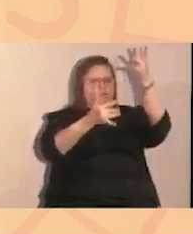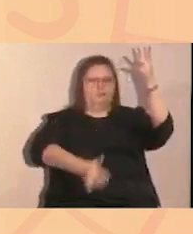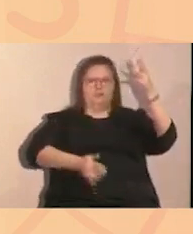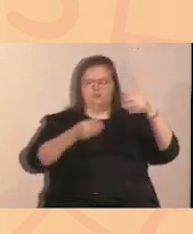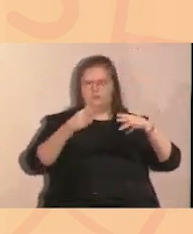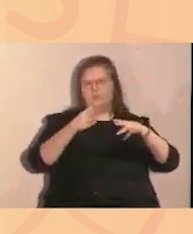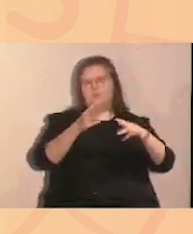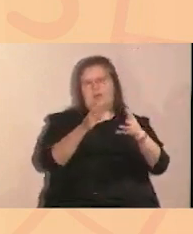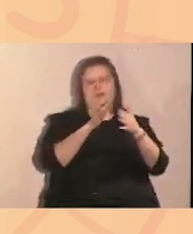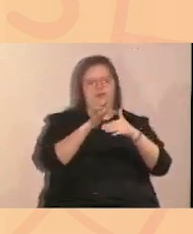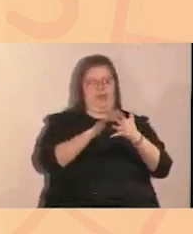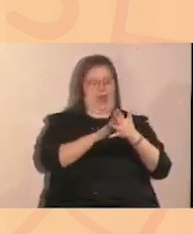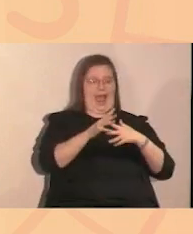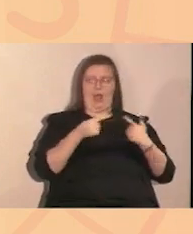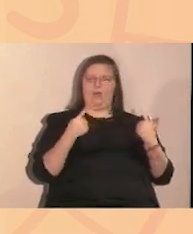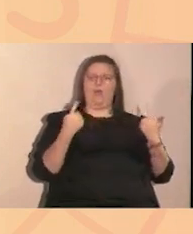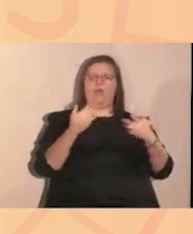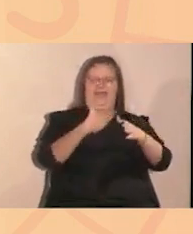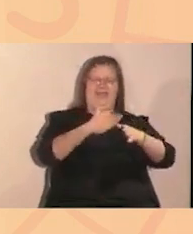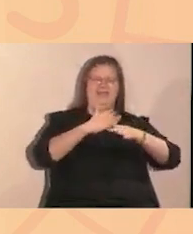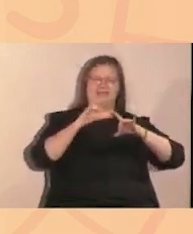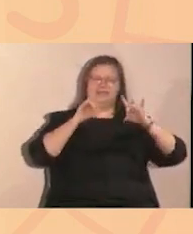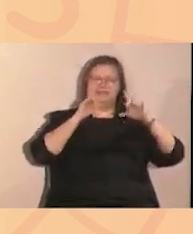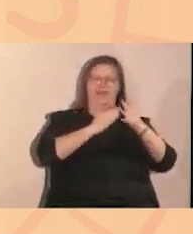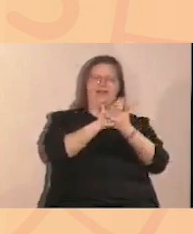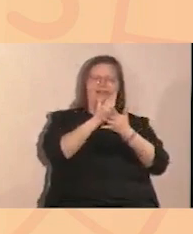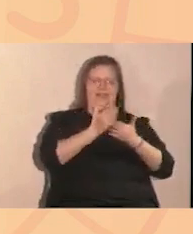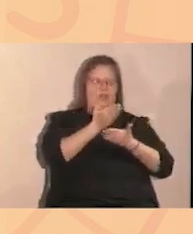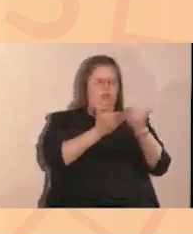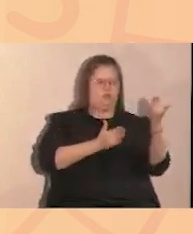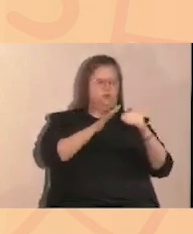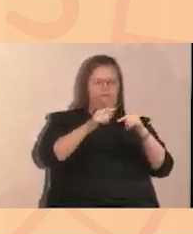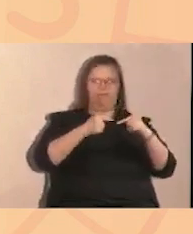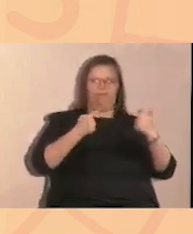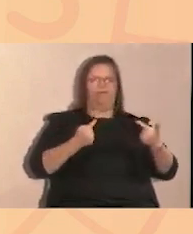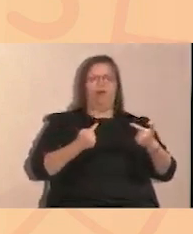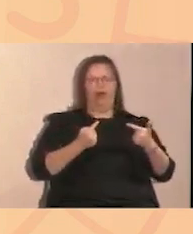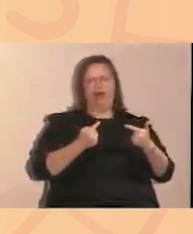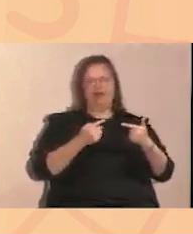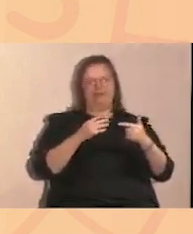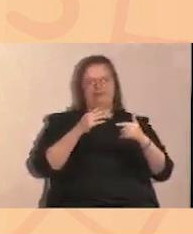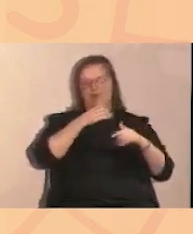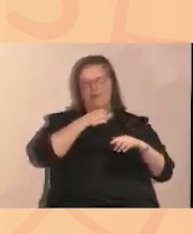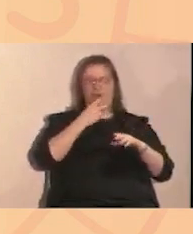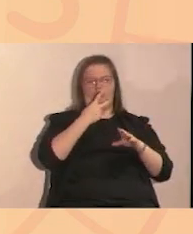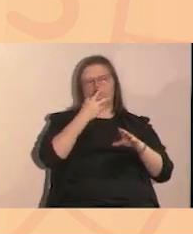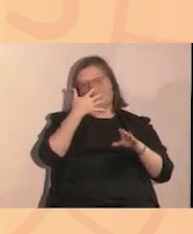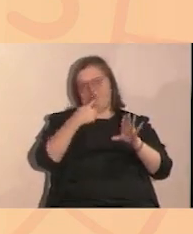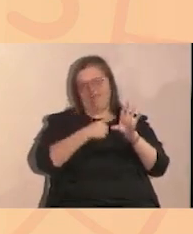with the world the essence of Indigenous Australia. Stories of us that pre-date this last 250 years.